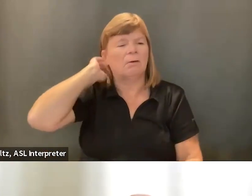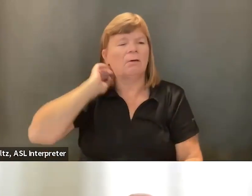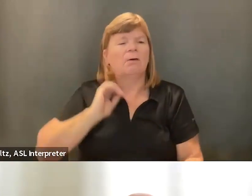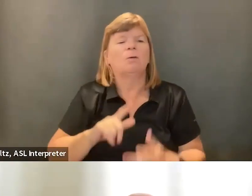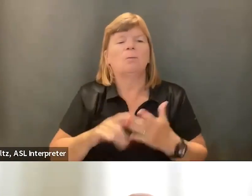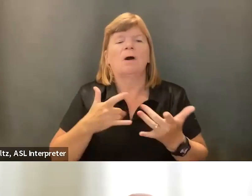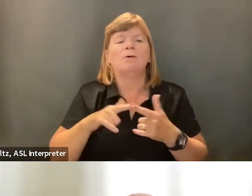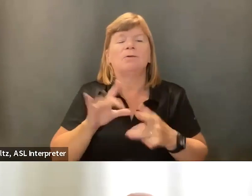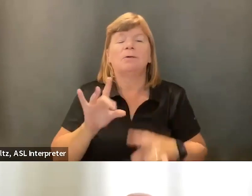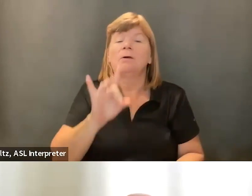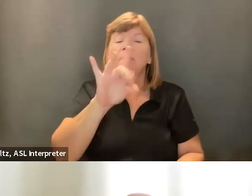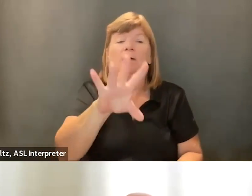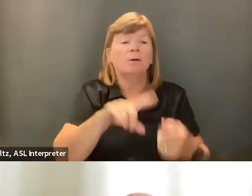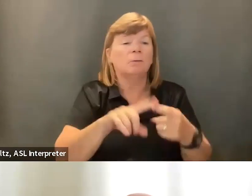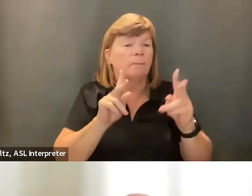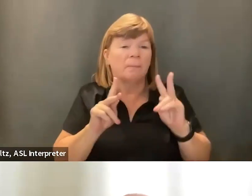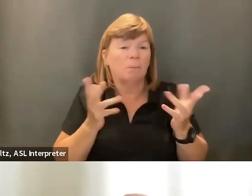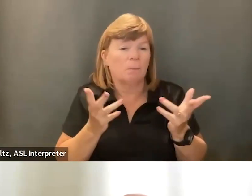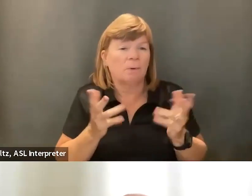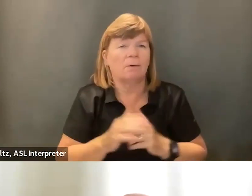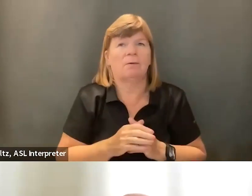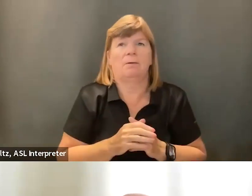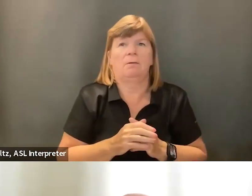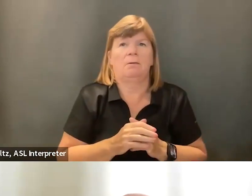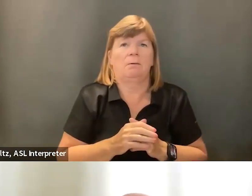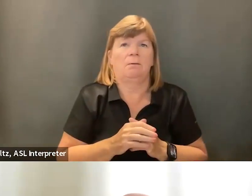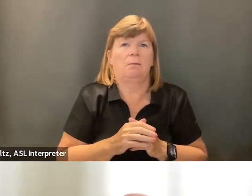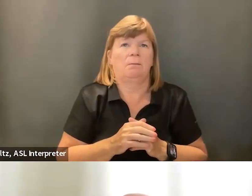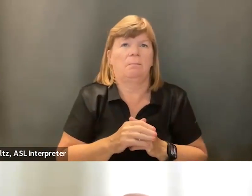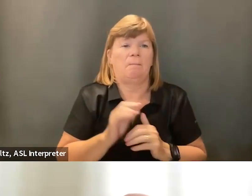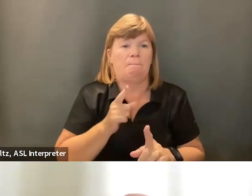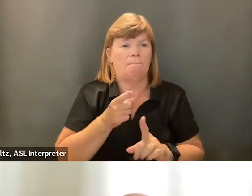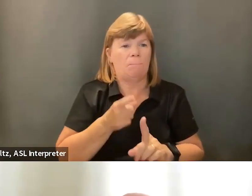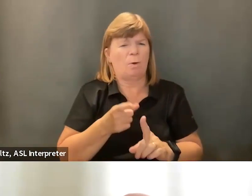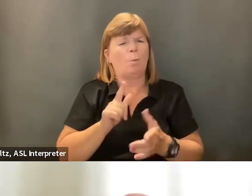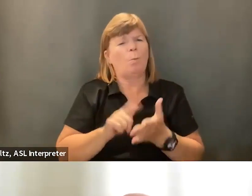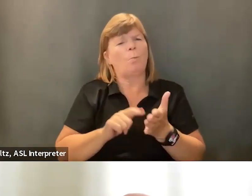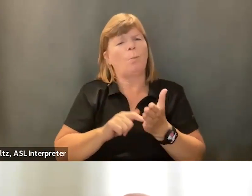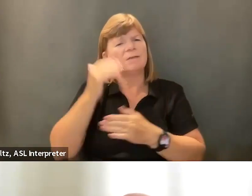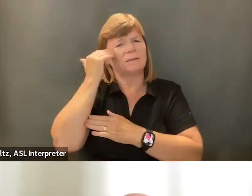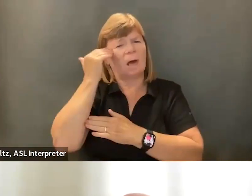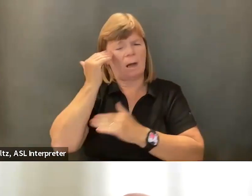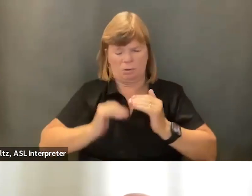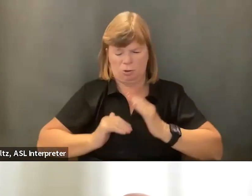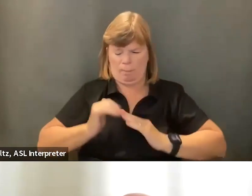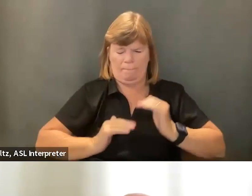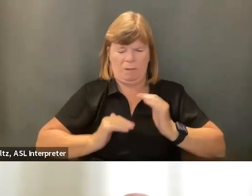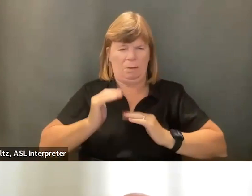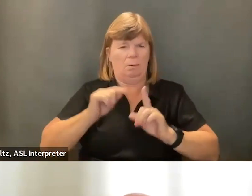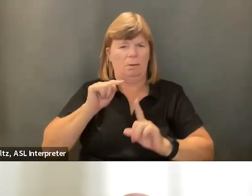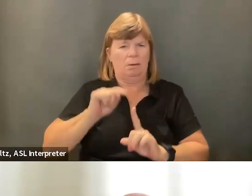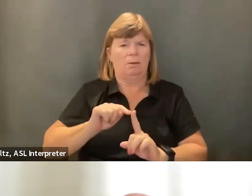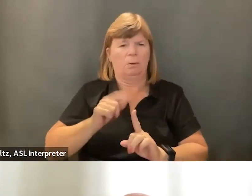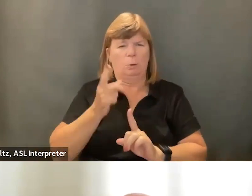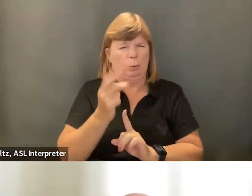leave people with is the idea that what does knowledge building do for the child